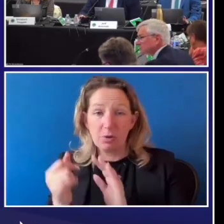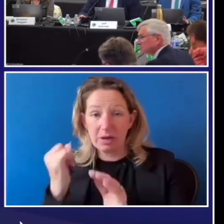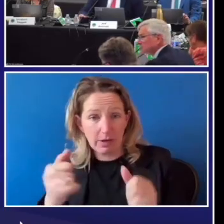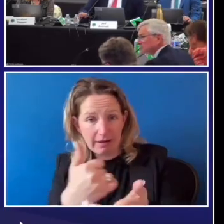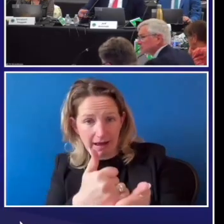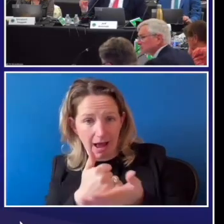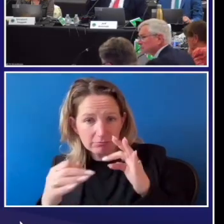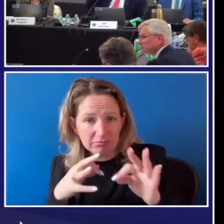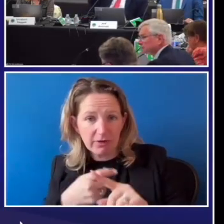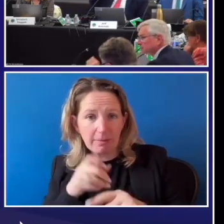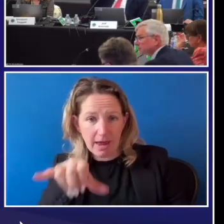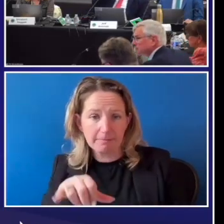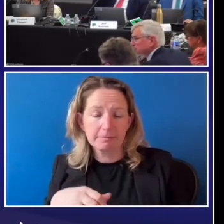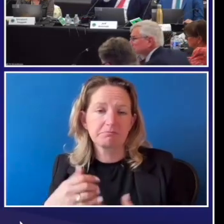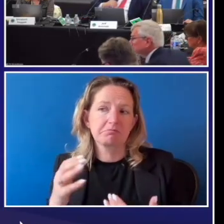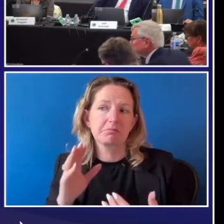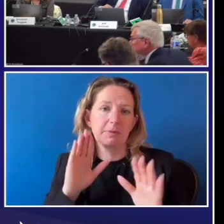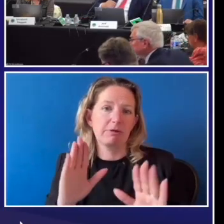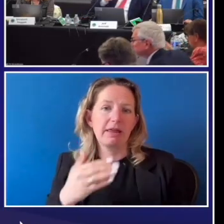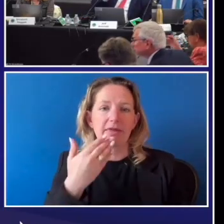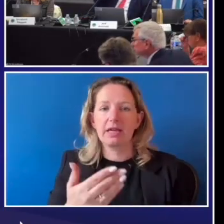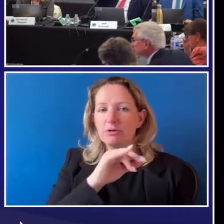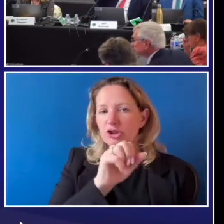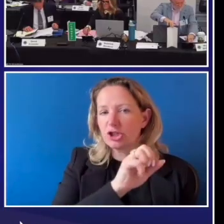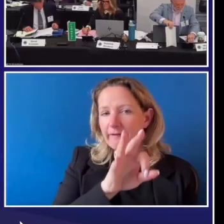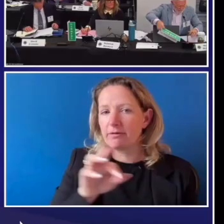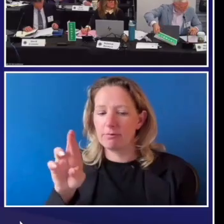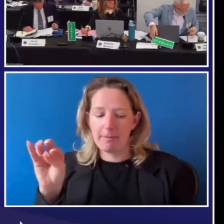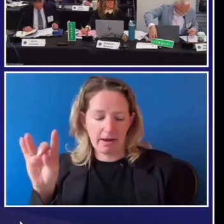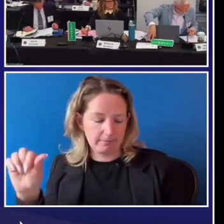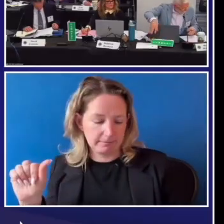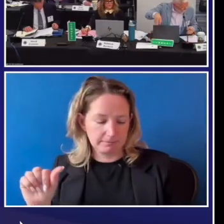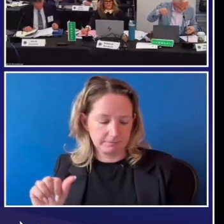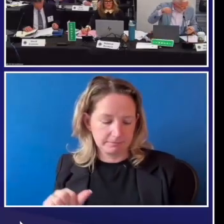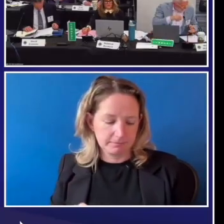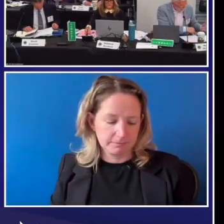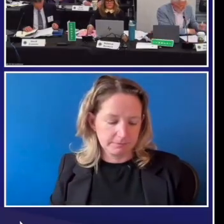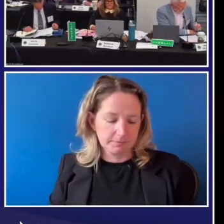Thank you, Jeff. Thank you, Rebecca. Michael, you have the floor. So if, if, uh, if I read this correctly,